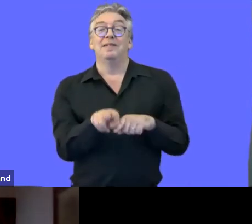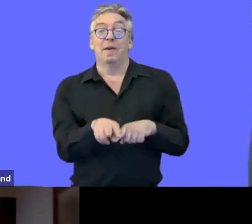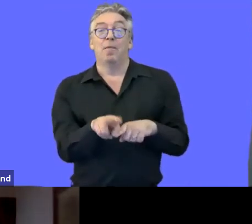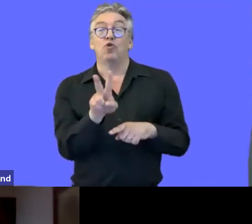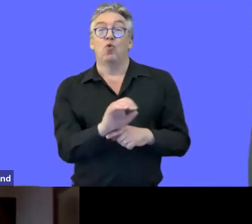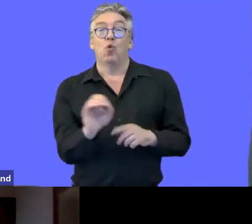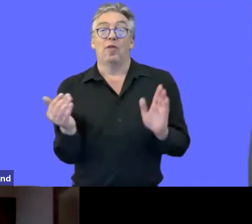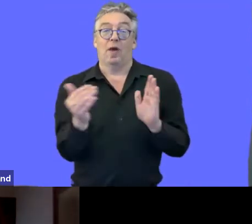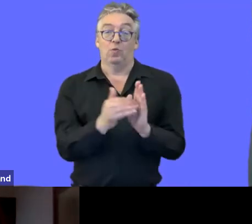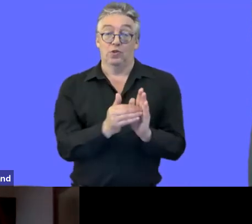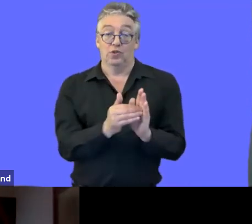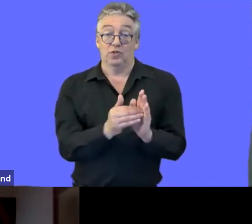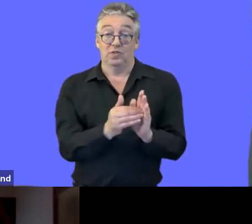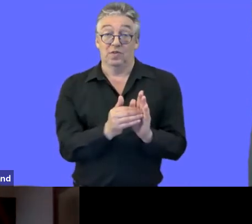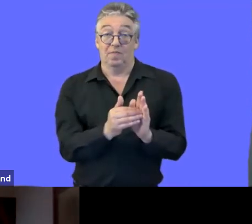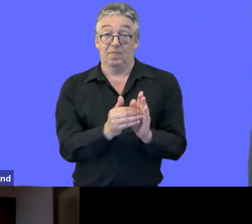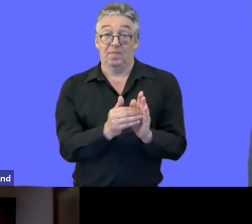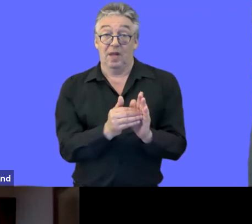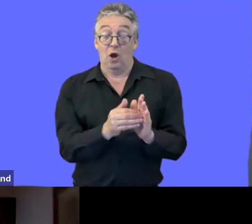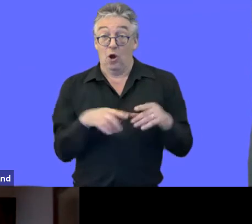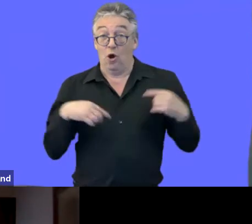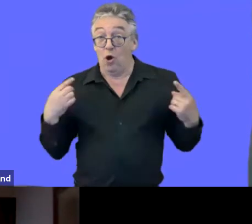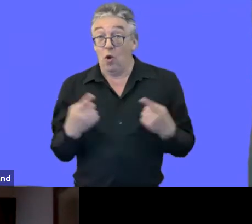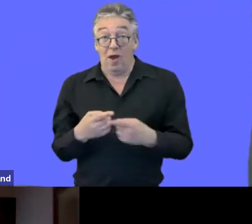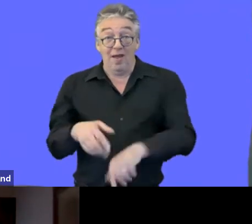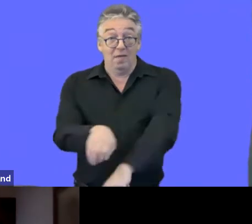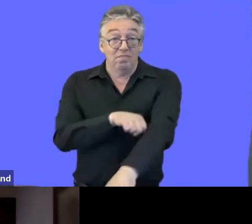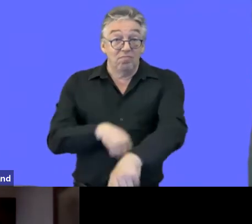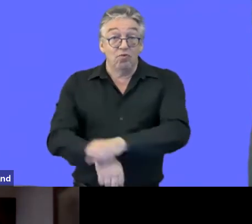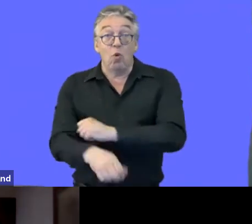as the result of a very strong activism for women's rights activists